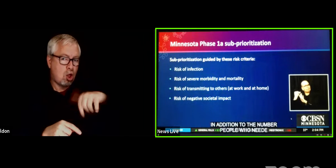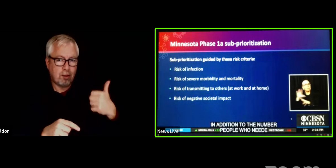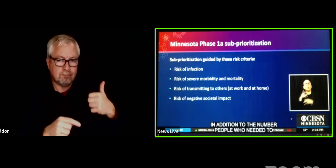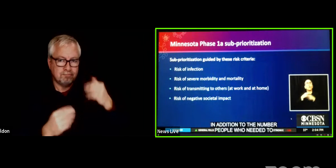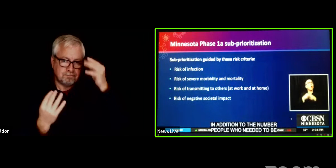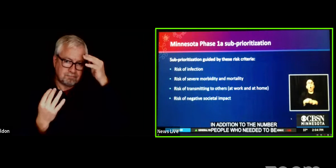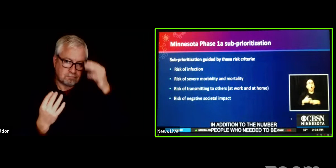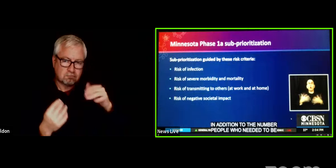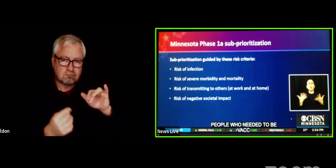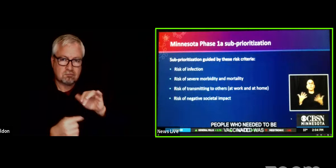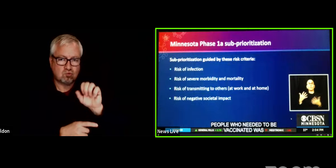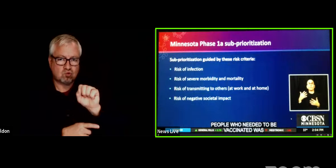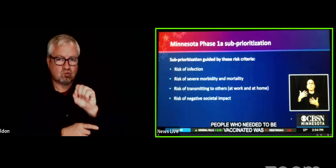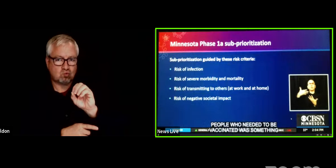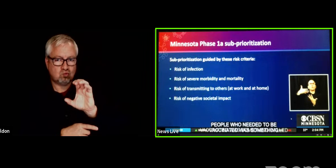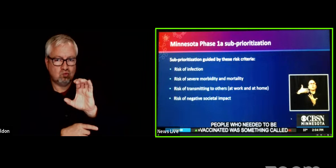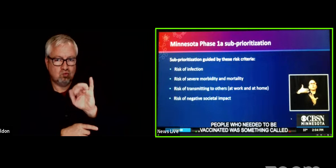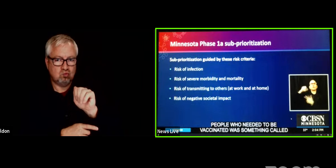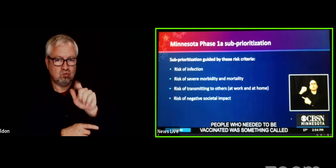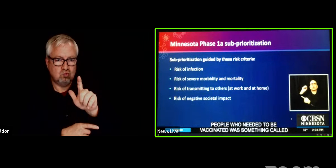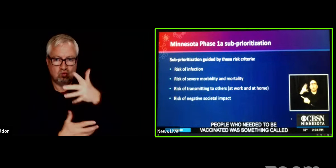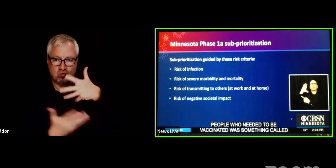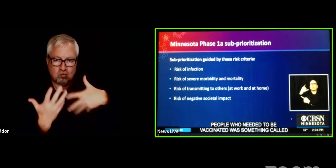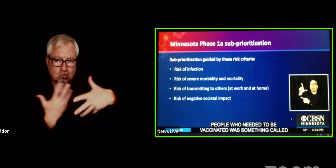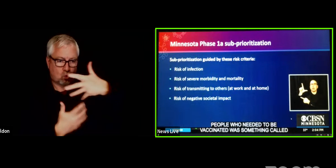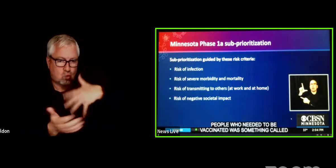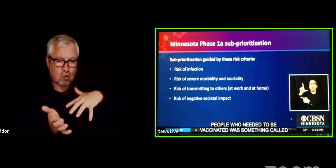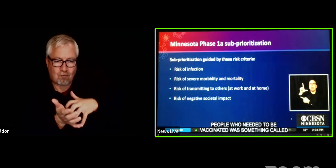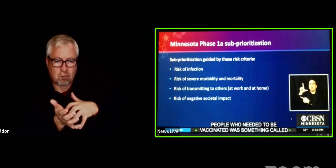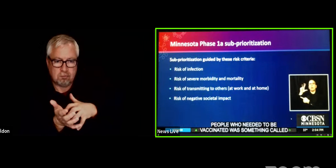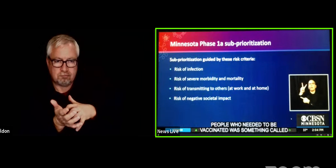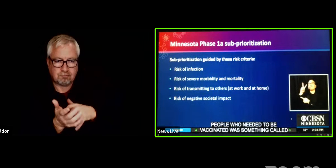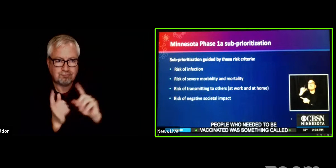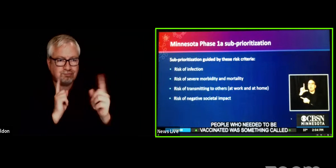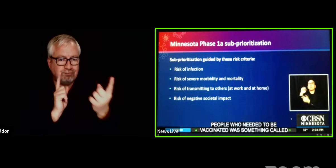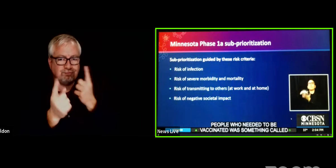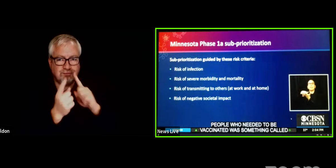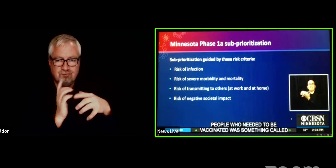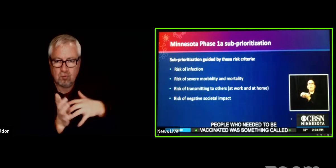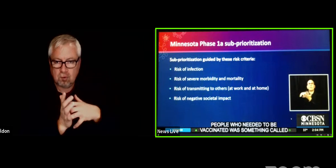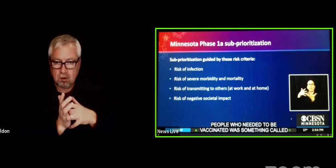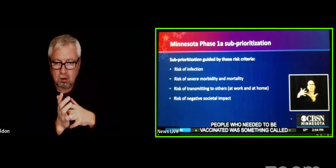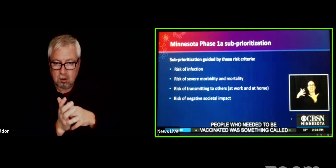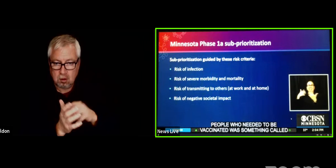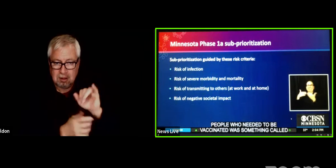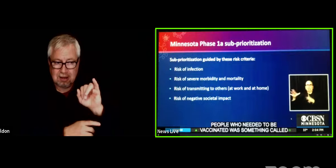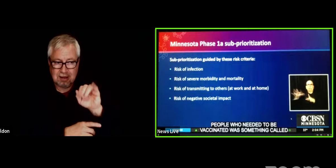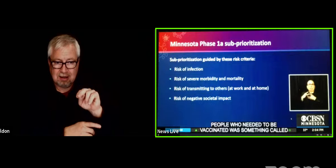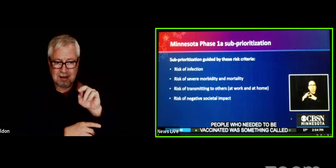AND THAT IDENTIFIES COMMUNITIES THAT ARE AT RISK, AND WE'VE SEEN THAT SOME OF THESE COMMUNITIES WHO ARE AT